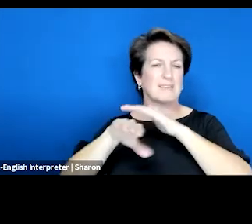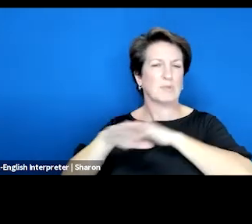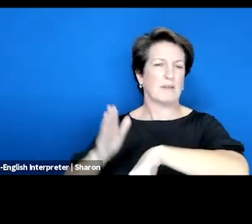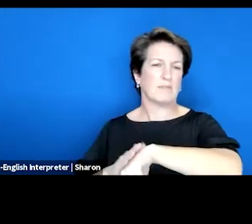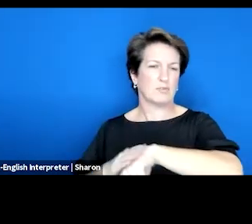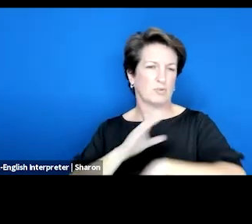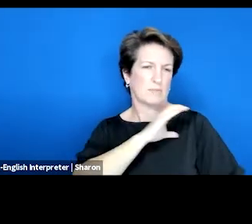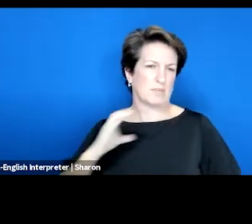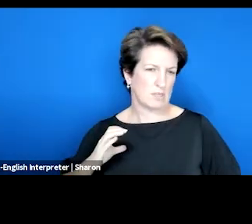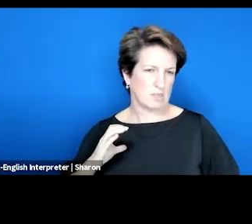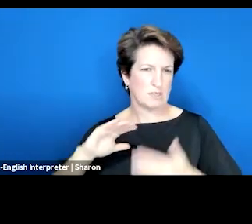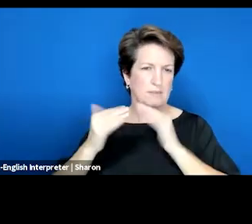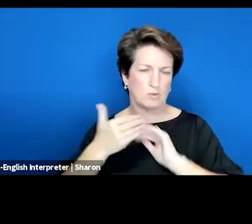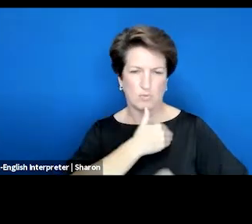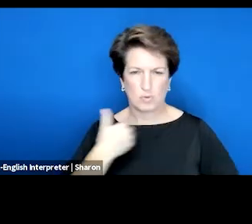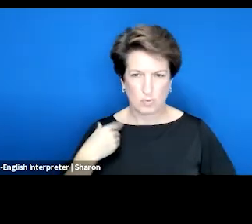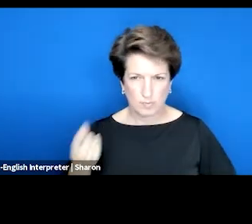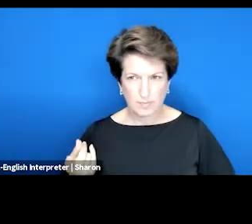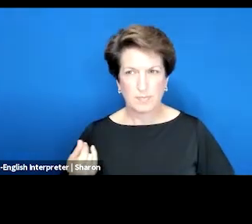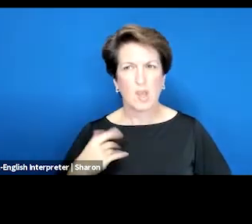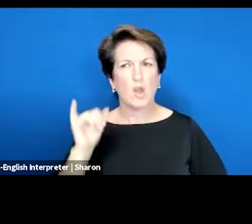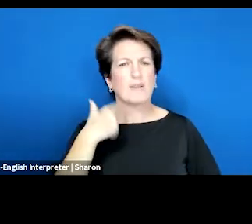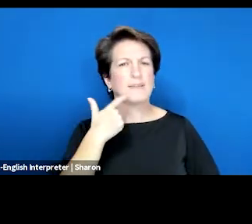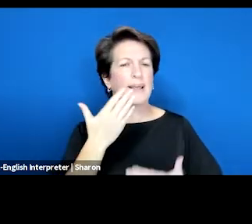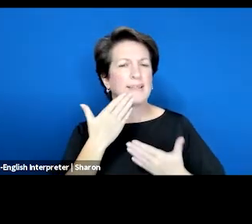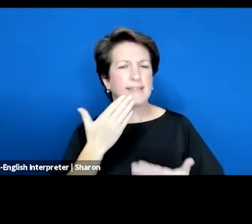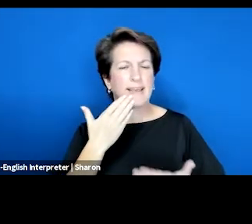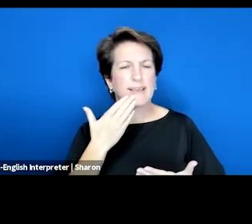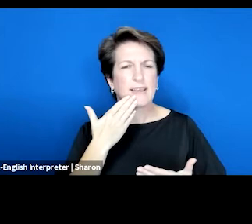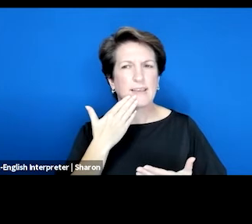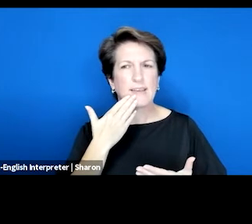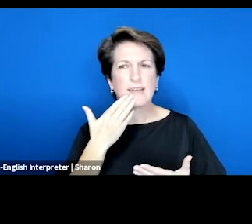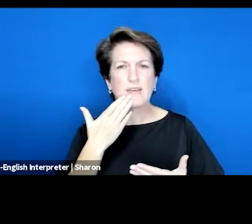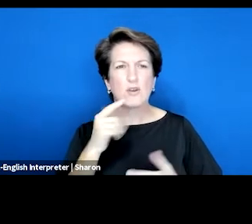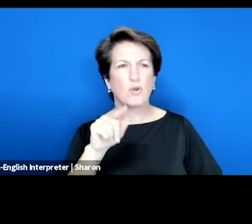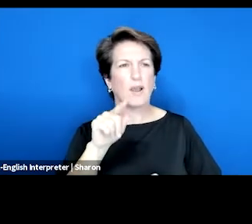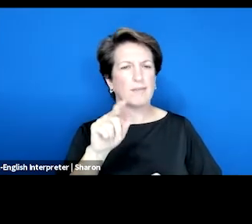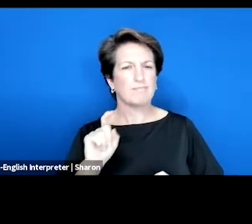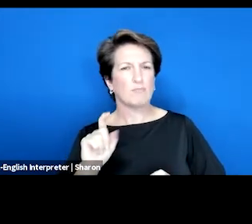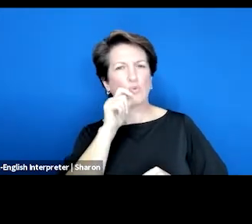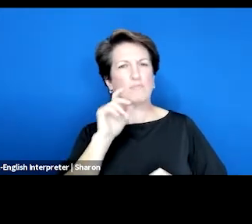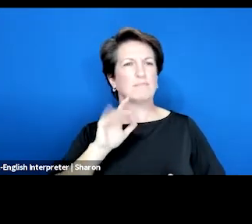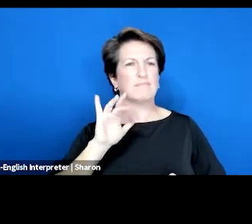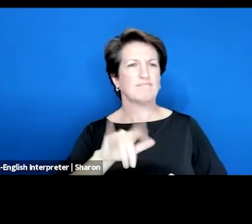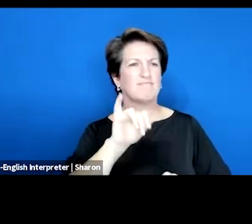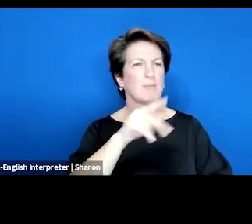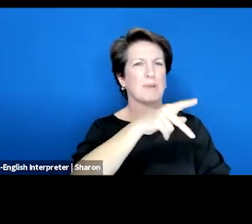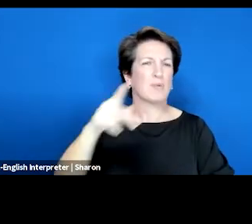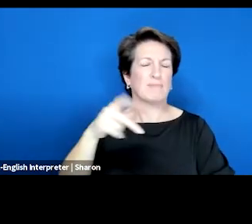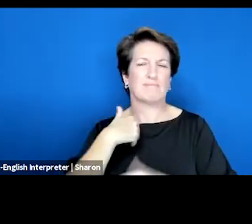access to vaccinations given our current context with the COVID 19 pandemic. I should say, I am also the chair of the